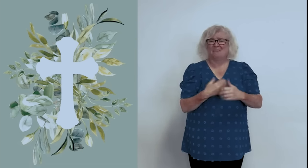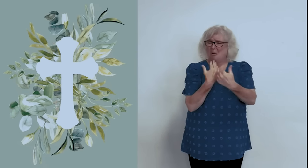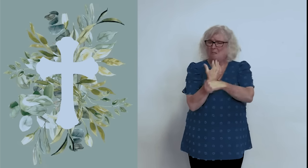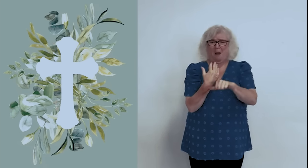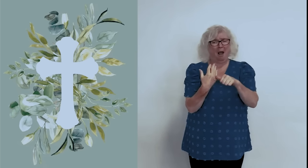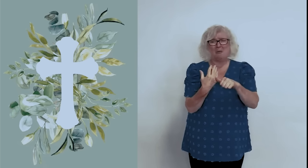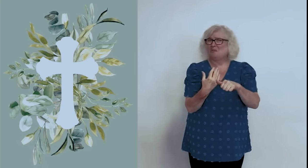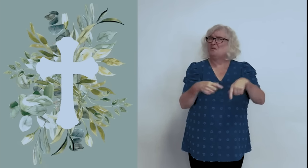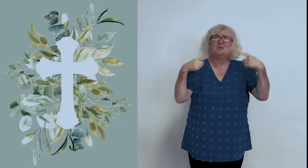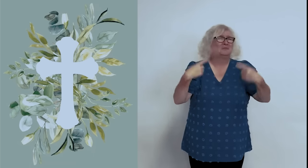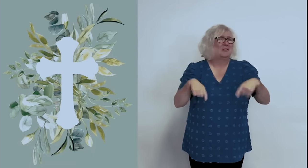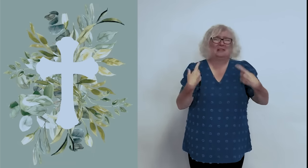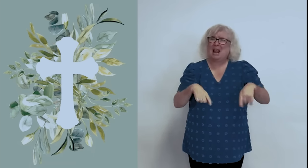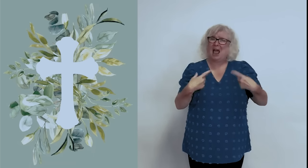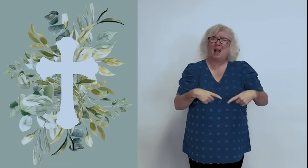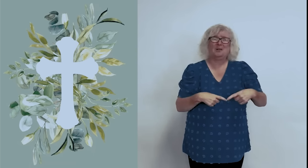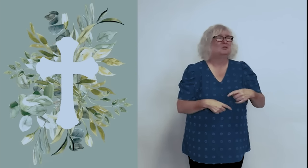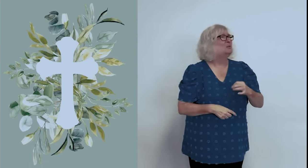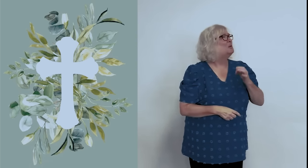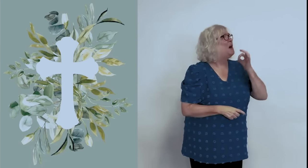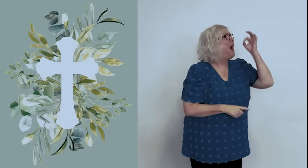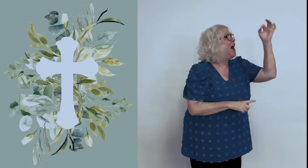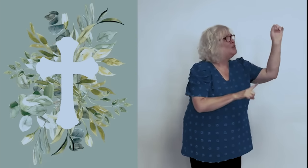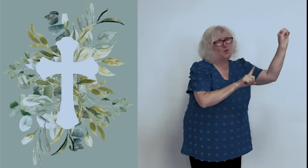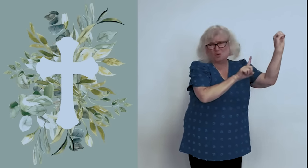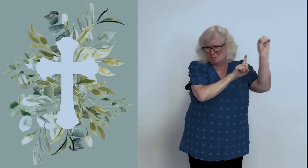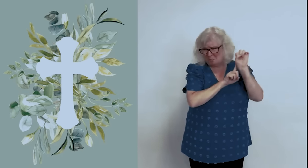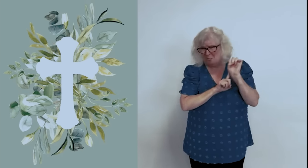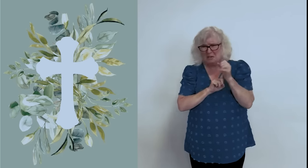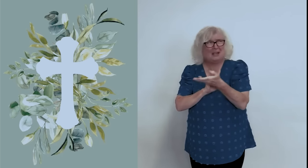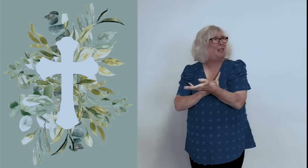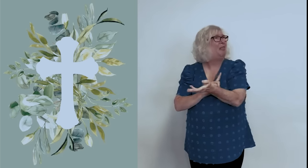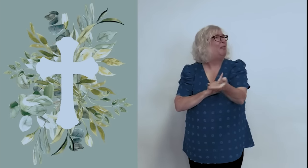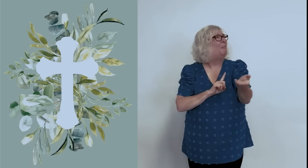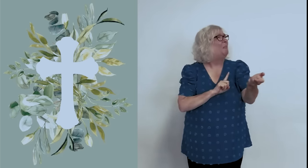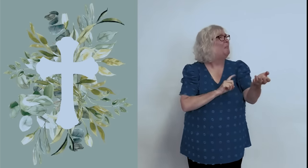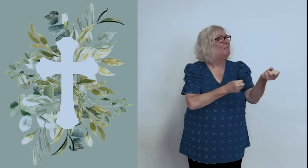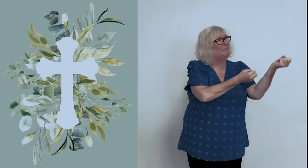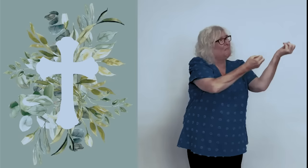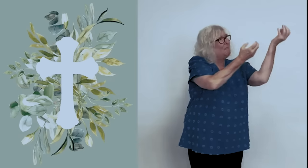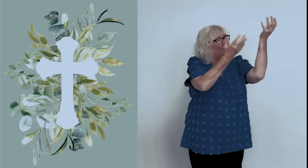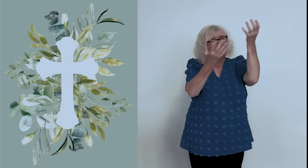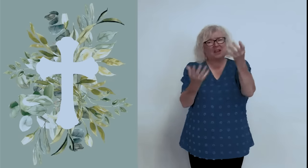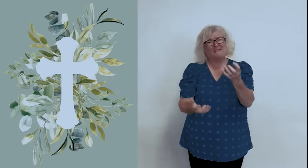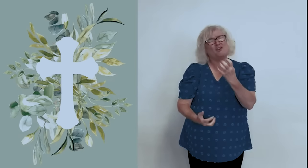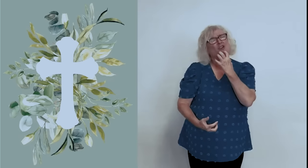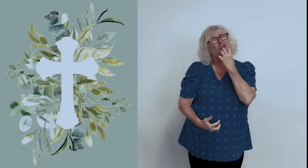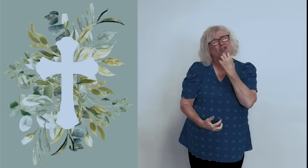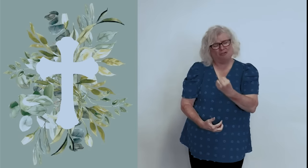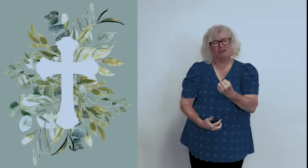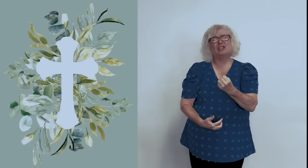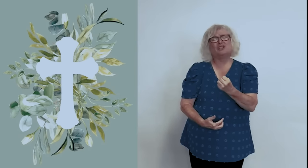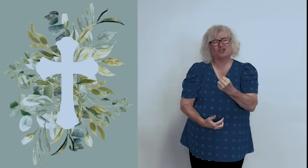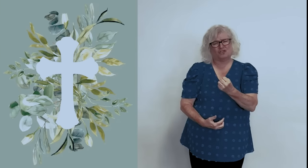who may not have access to the Bible. We ask God to protect them and give them courage.